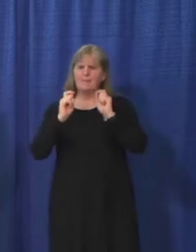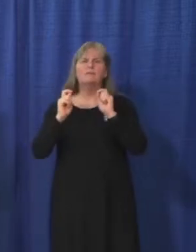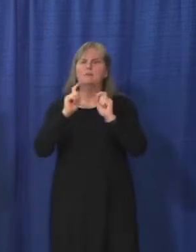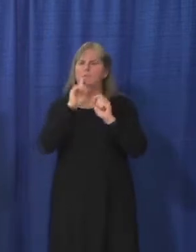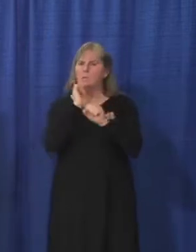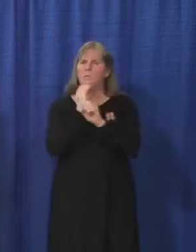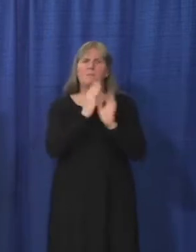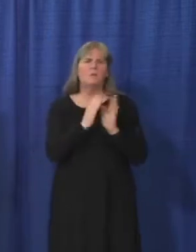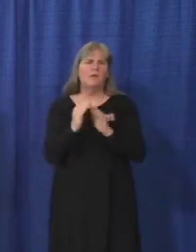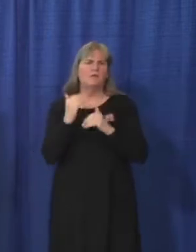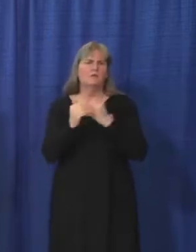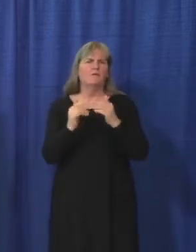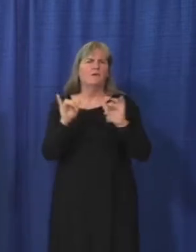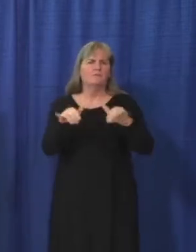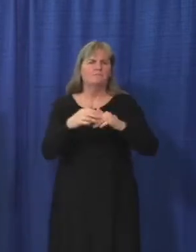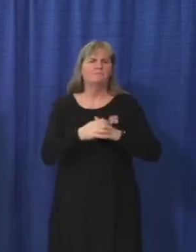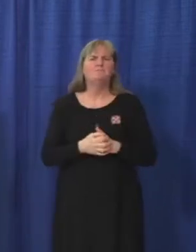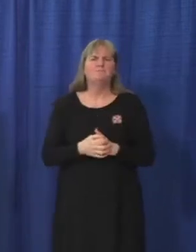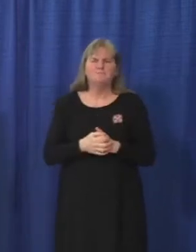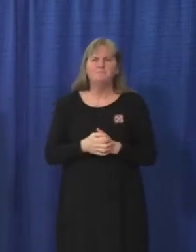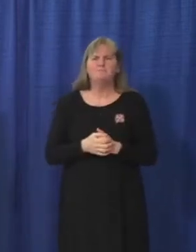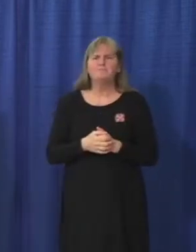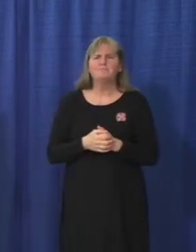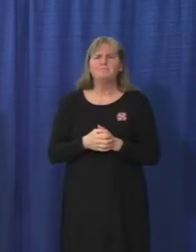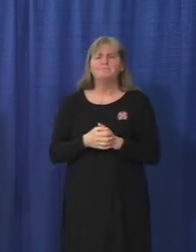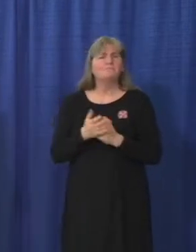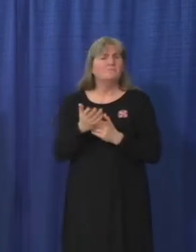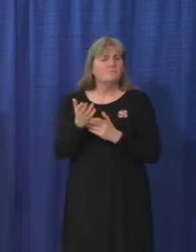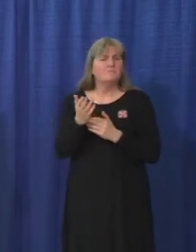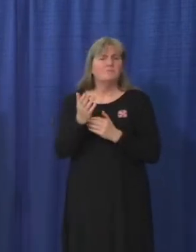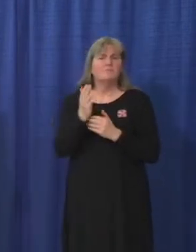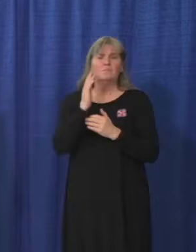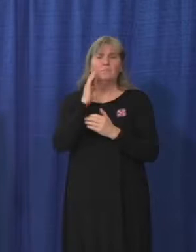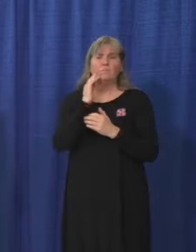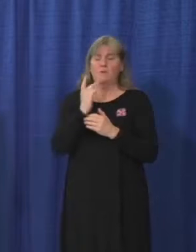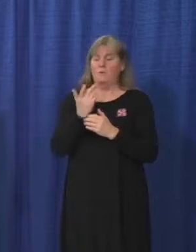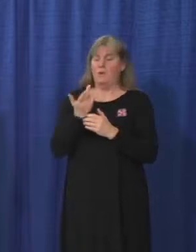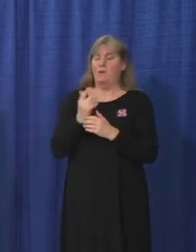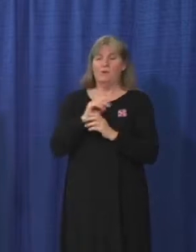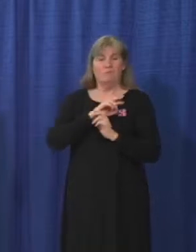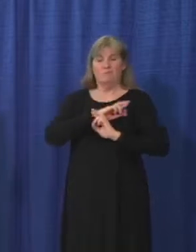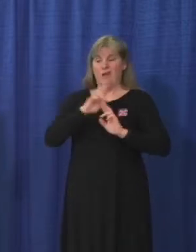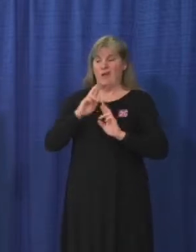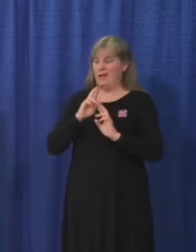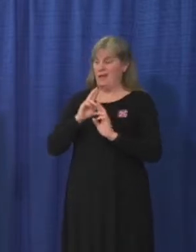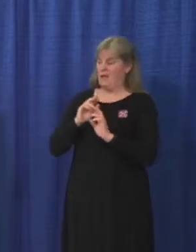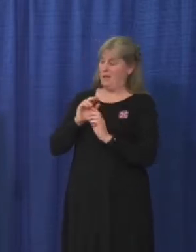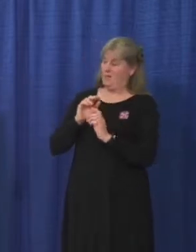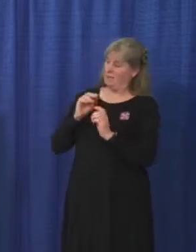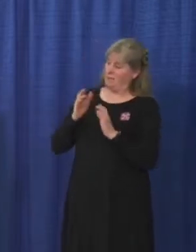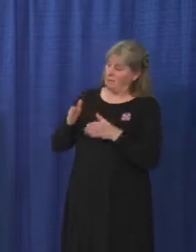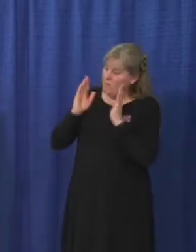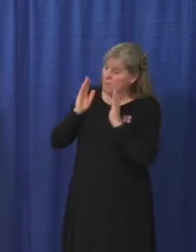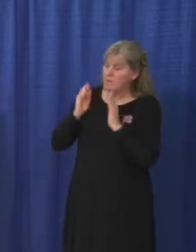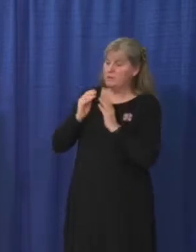And details our initial pandemic response, the economic situation and how our response aligns with